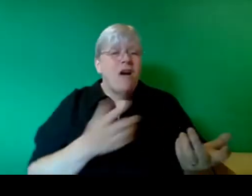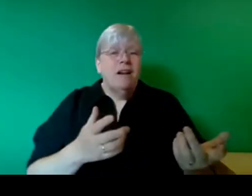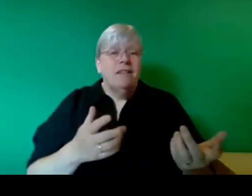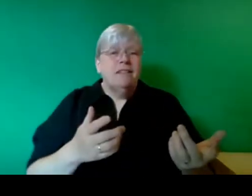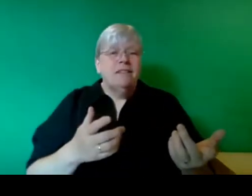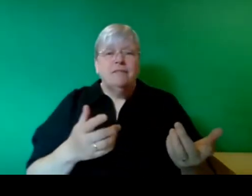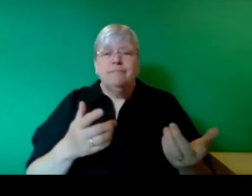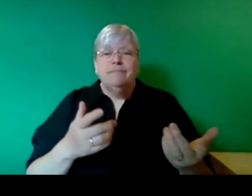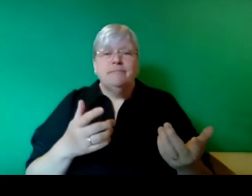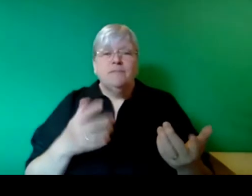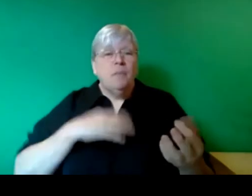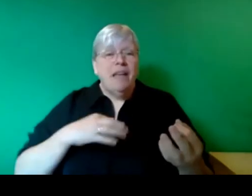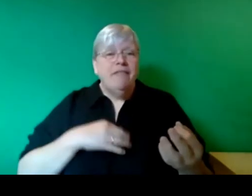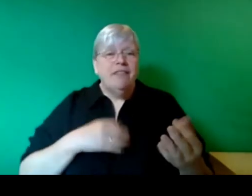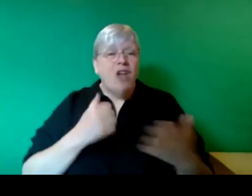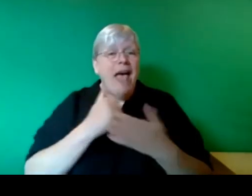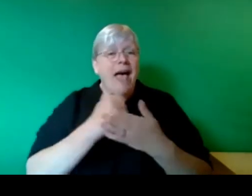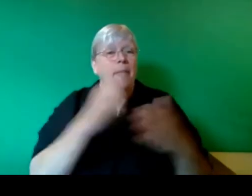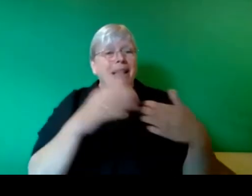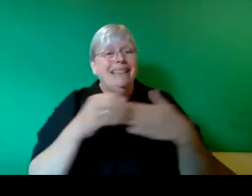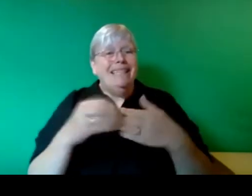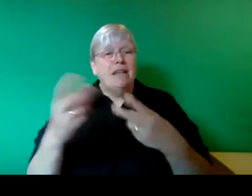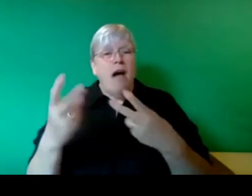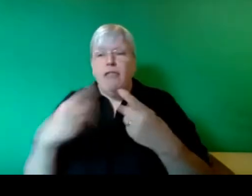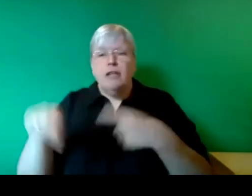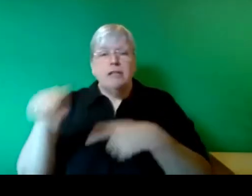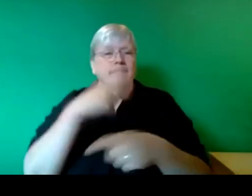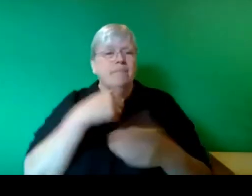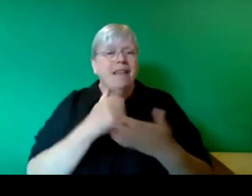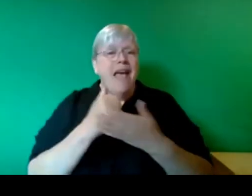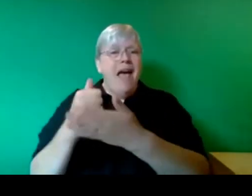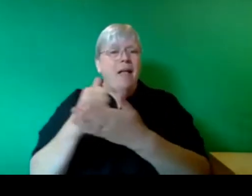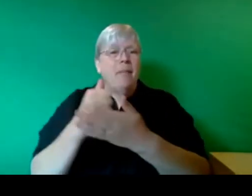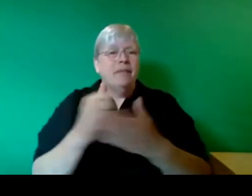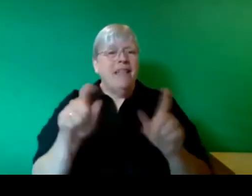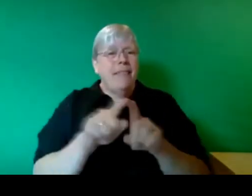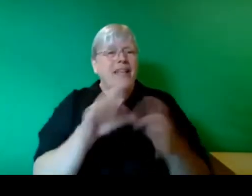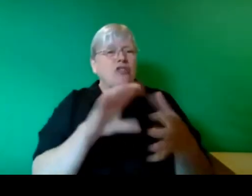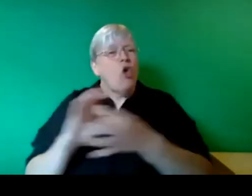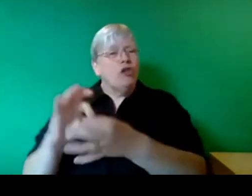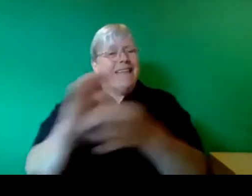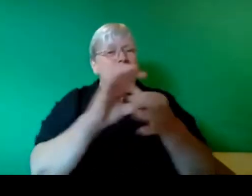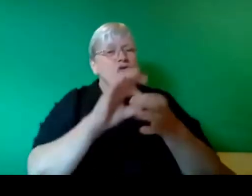and to help others too, in an act of solidarity, and these are all the types of things that the